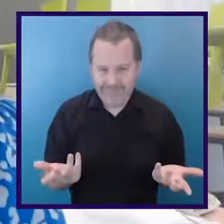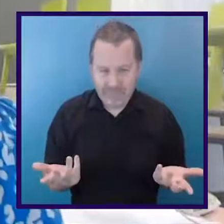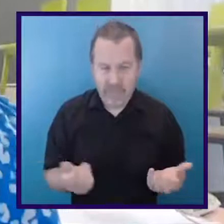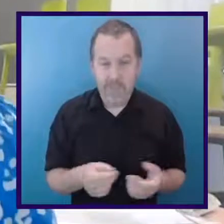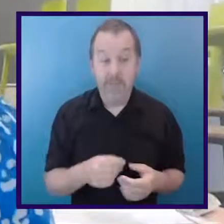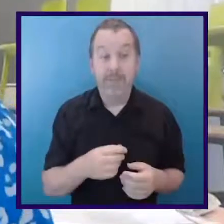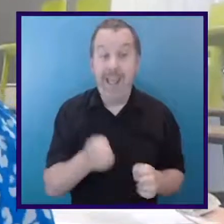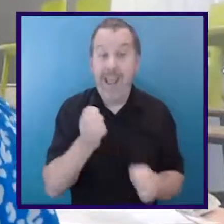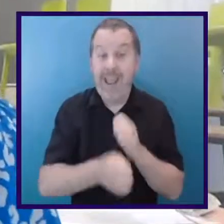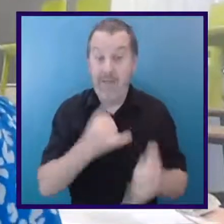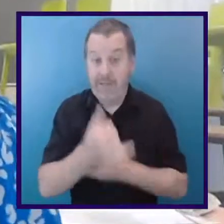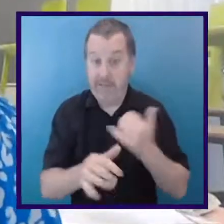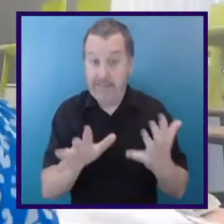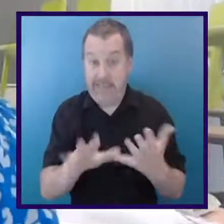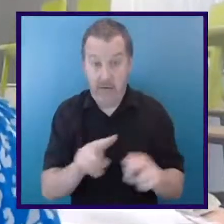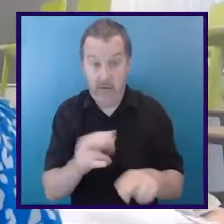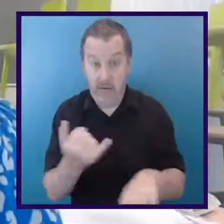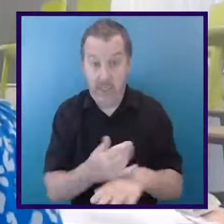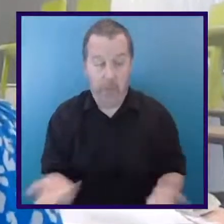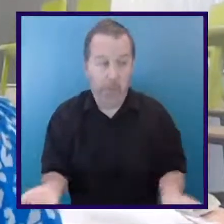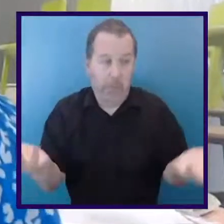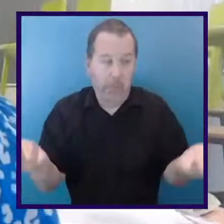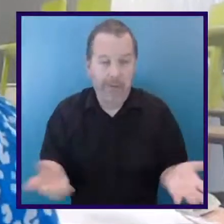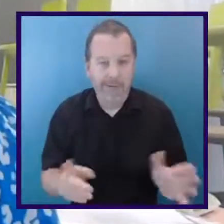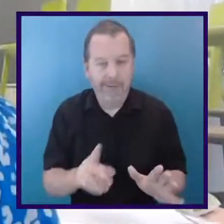Apathy hasn’t completely set in at the end of year 10.